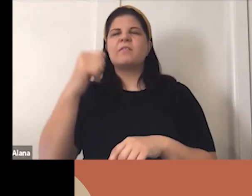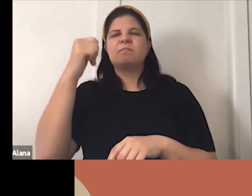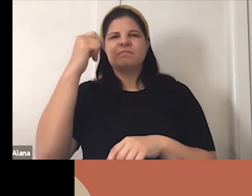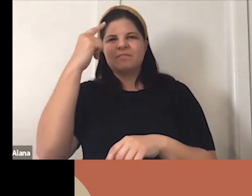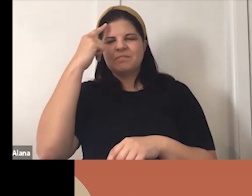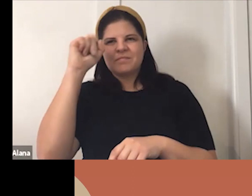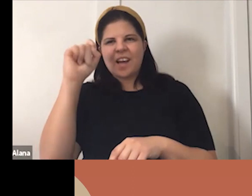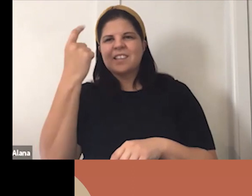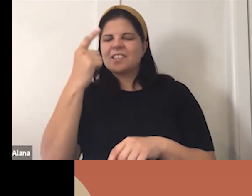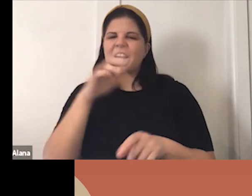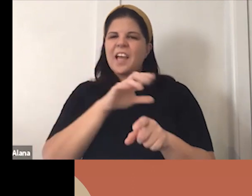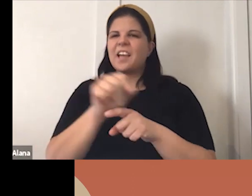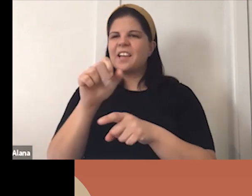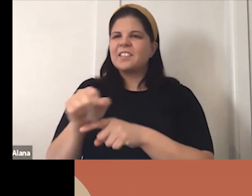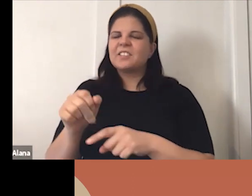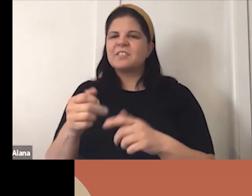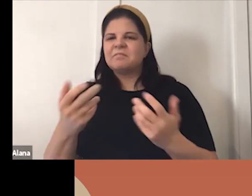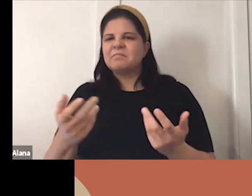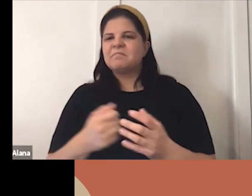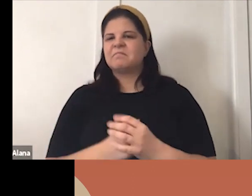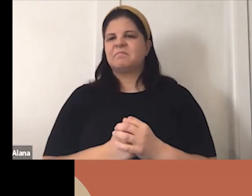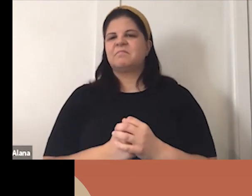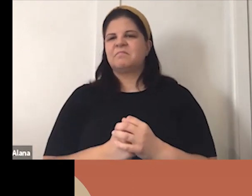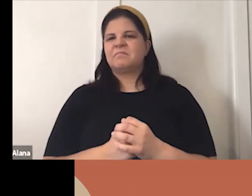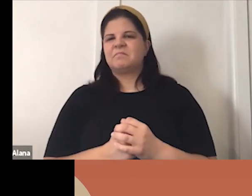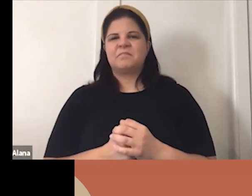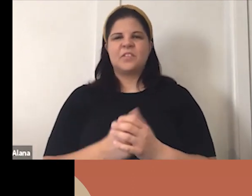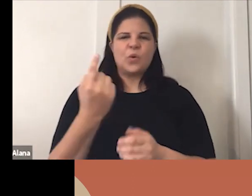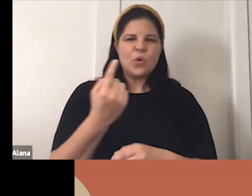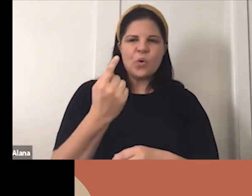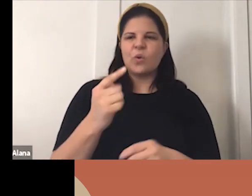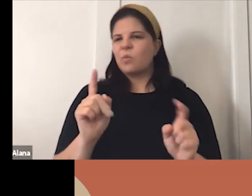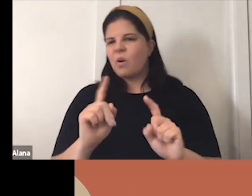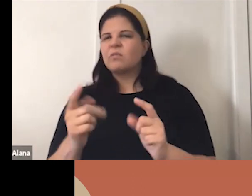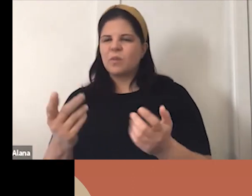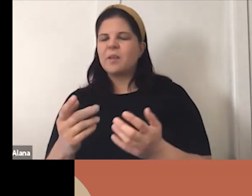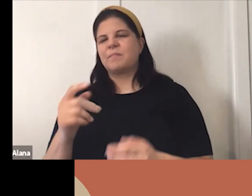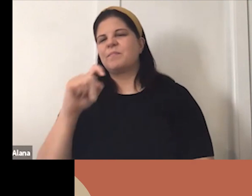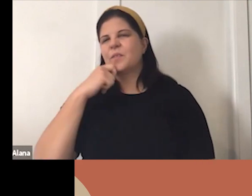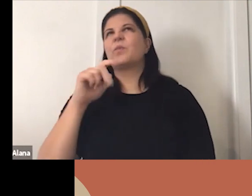where they come into the work.